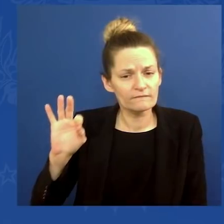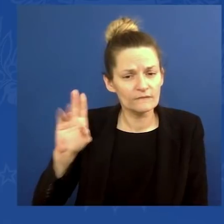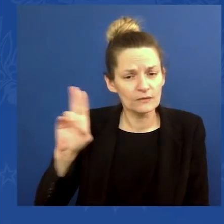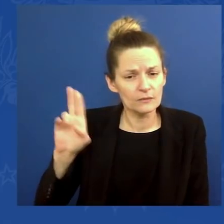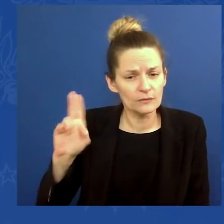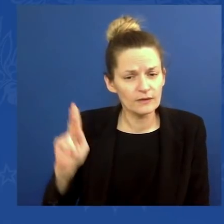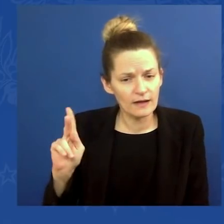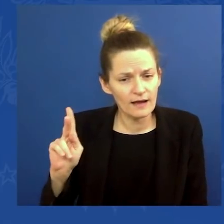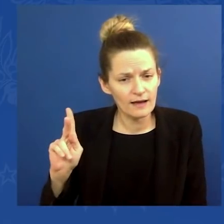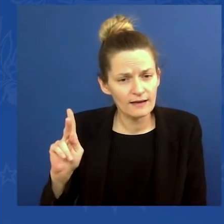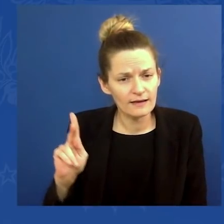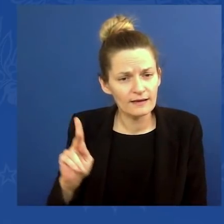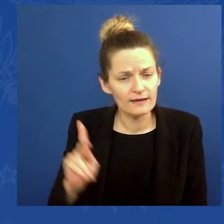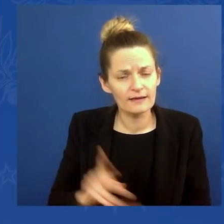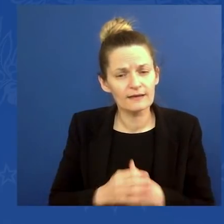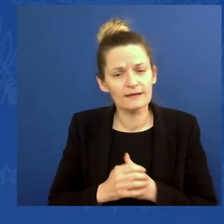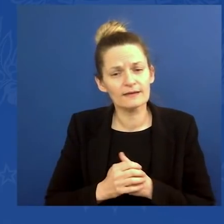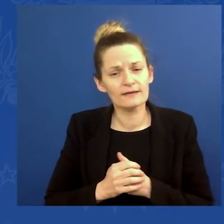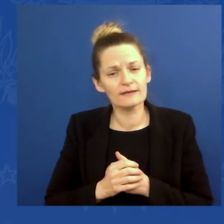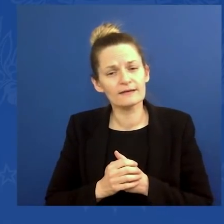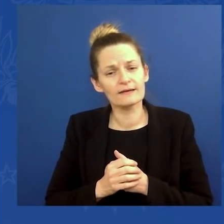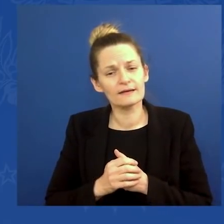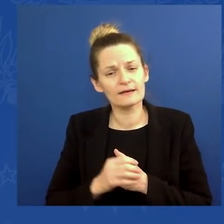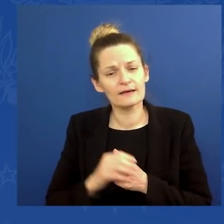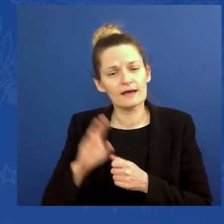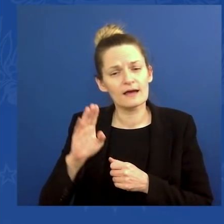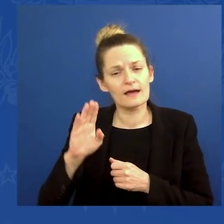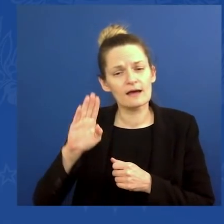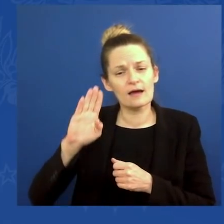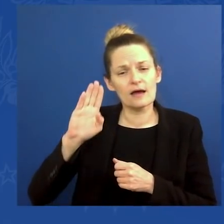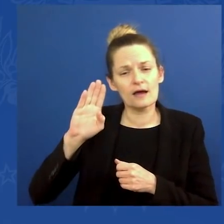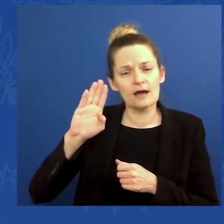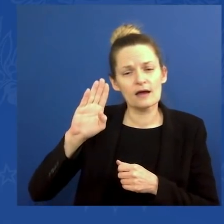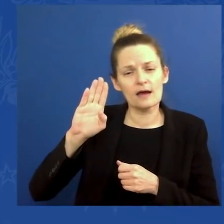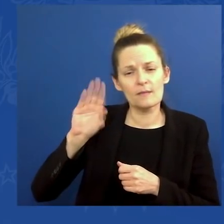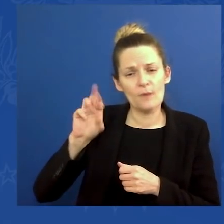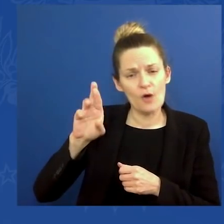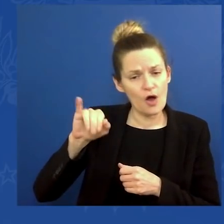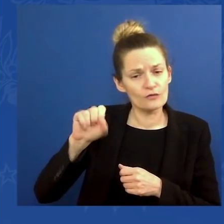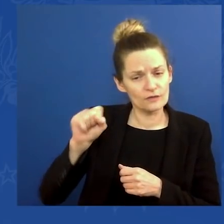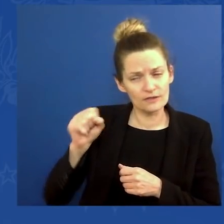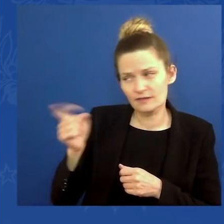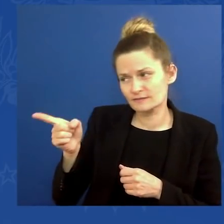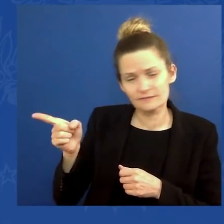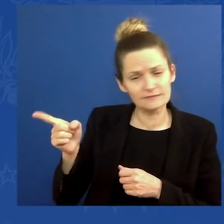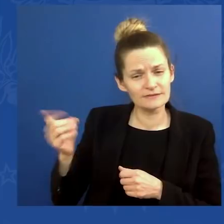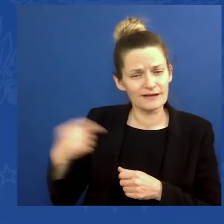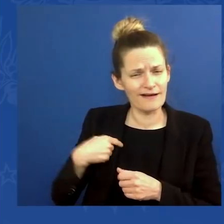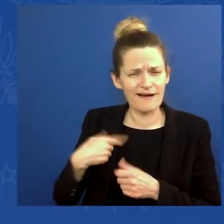But the point is that I've made it clear that -- I don't think I just speak for myself --